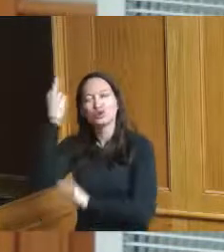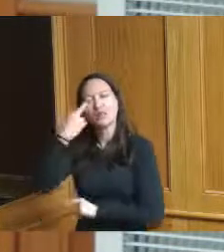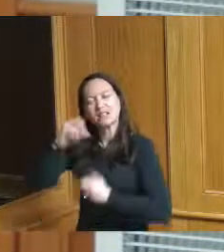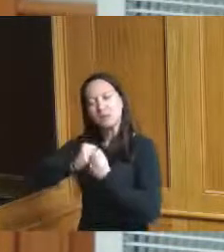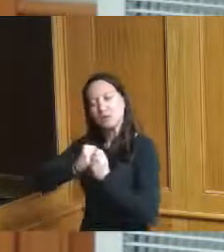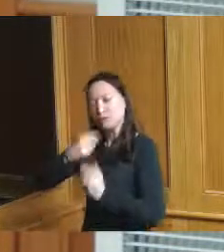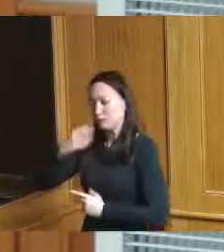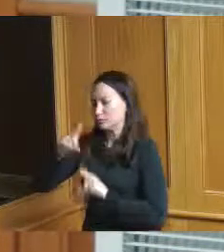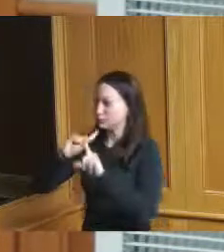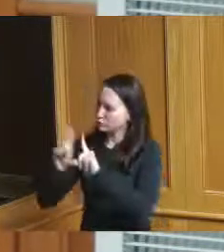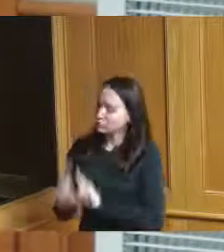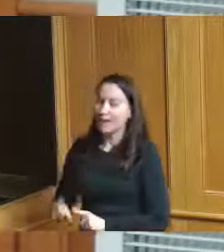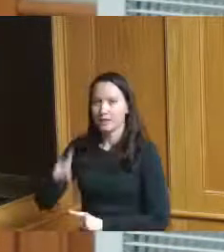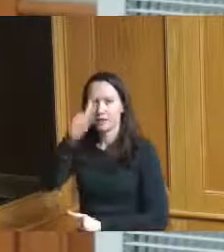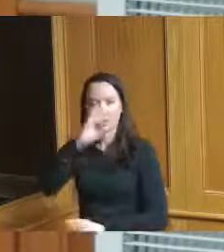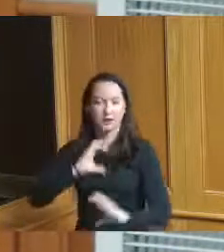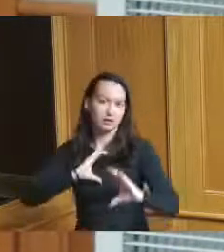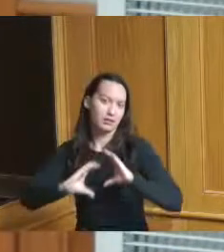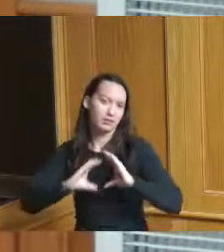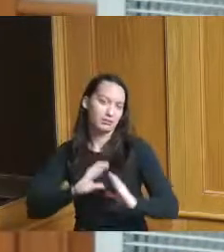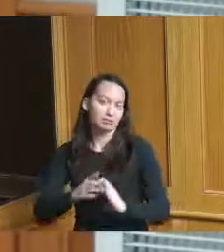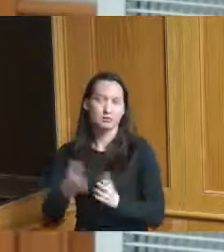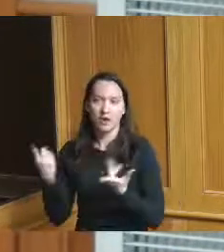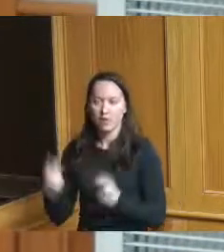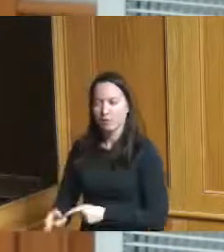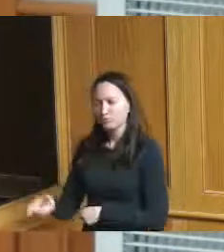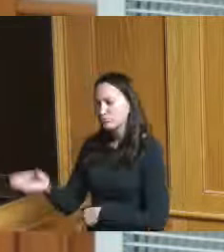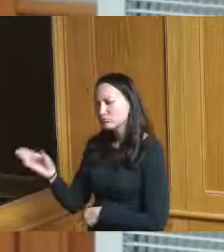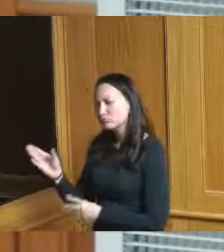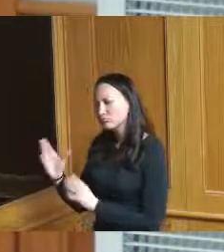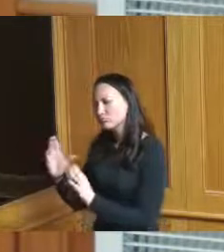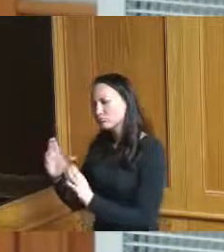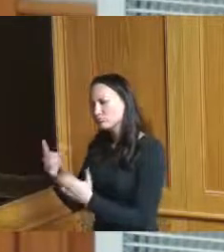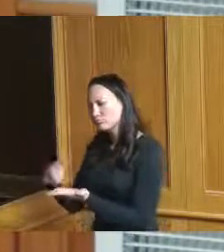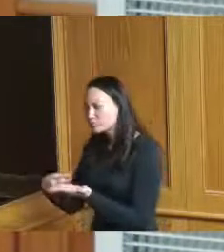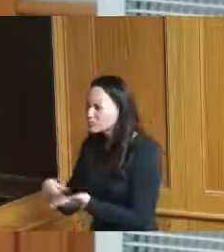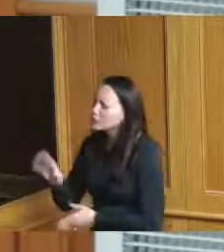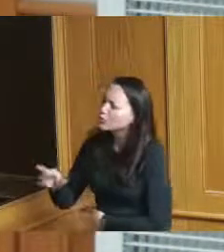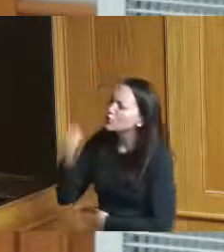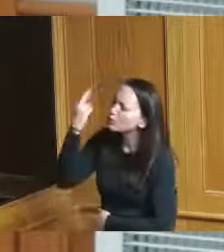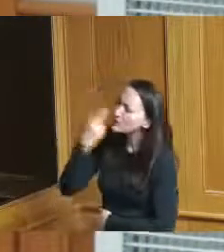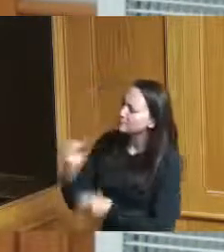that's the conversation that Renee was speaking to is what's your reason let's talk about that